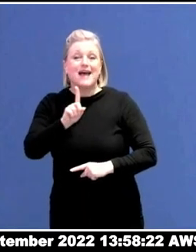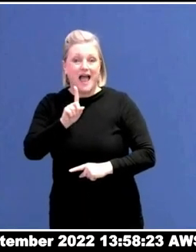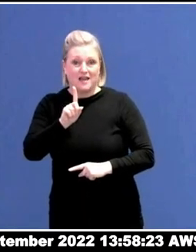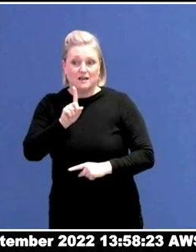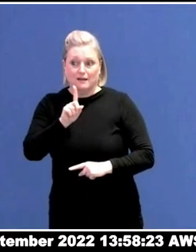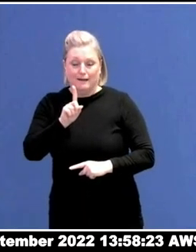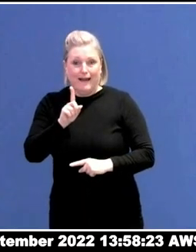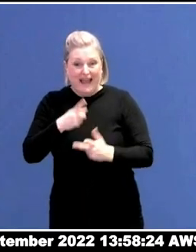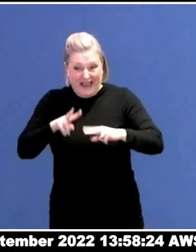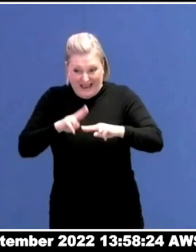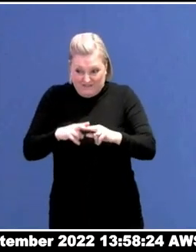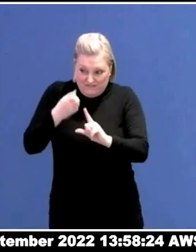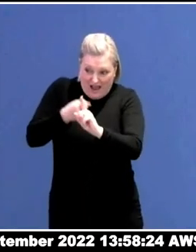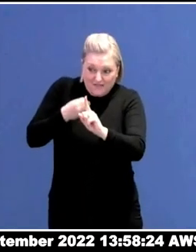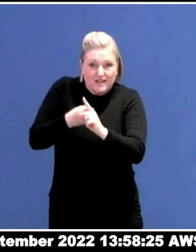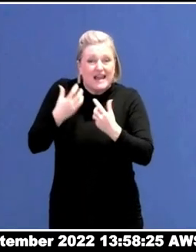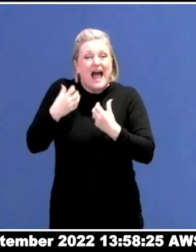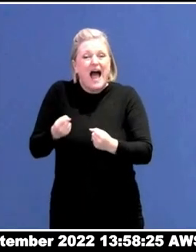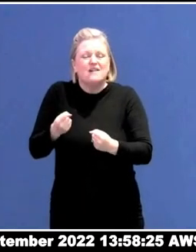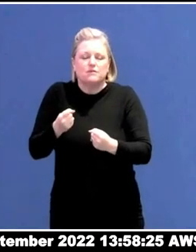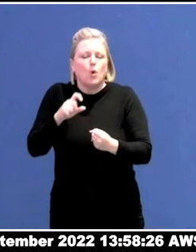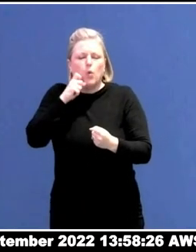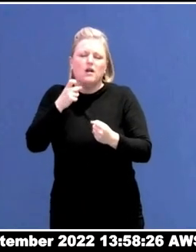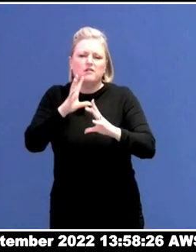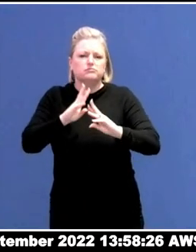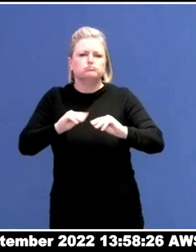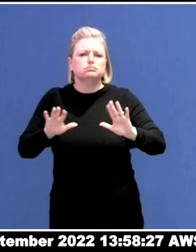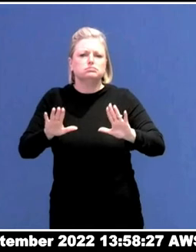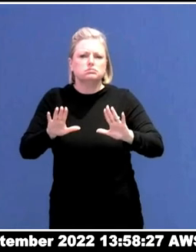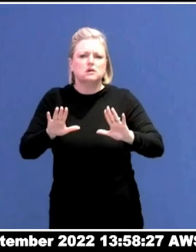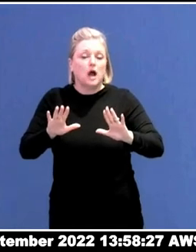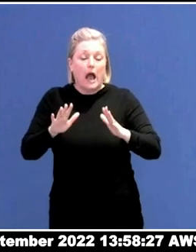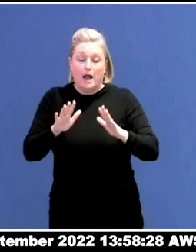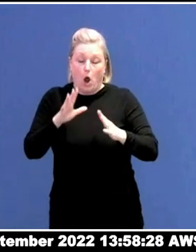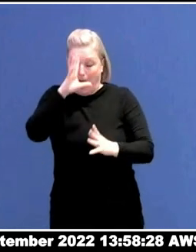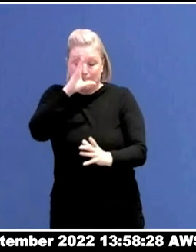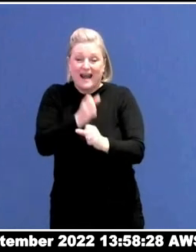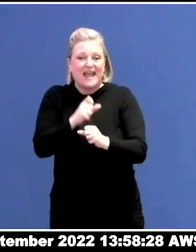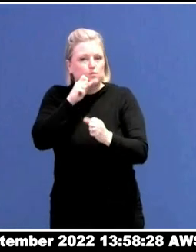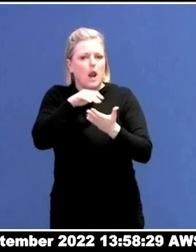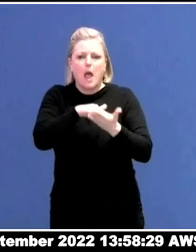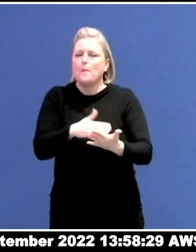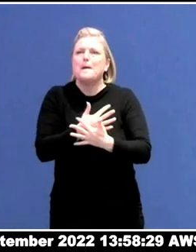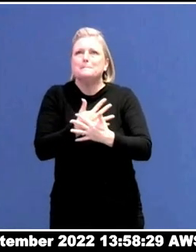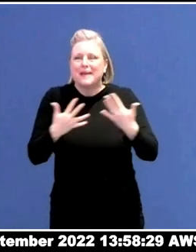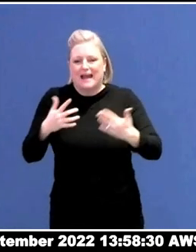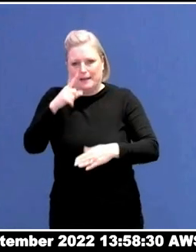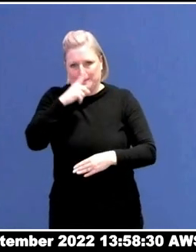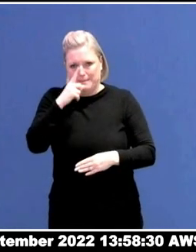help all prisoners and detainees with a disability. Can I raise another issue. It's quite controversial.